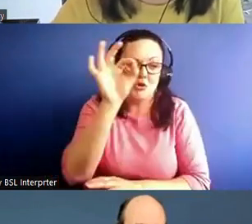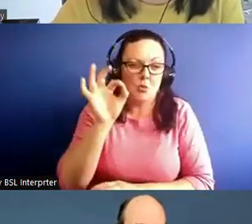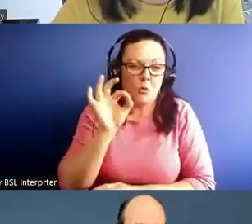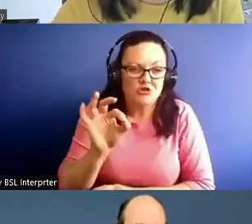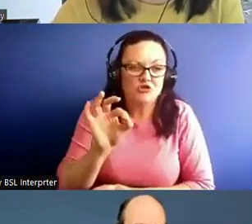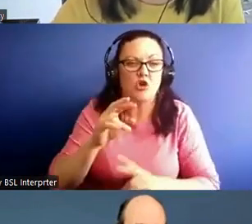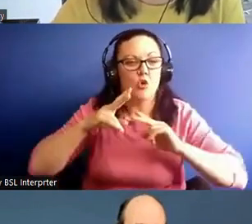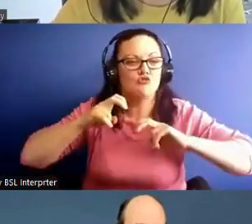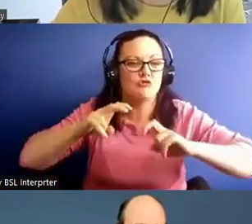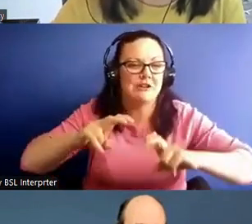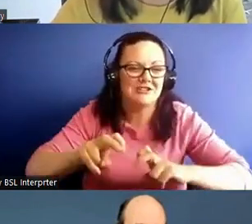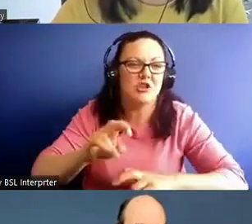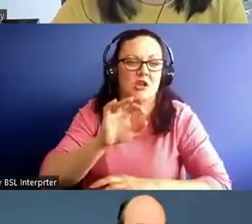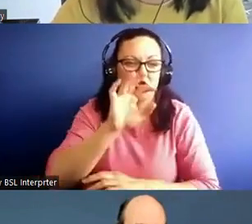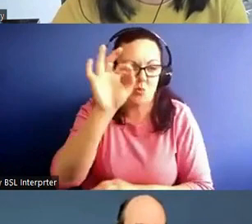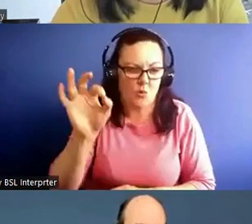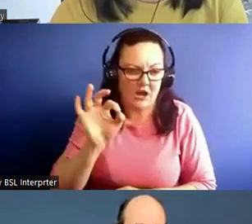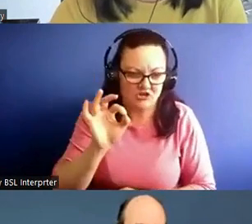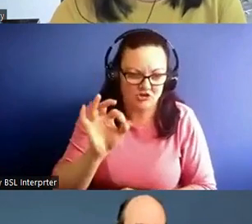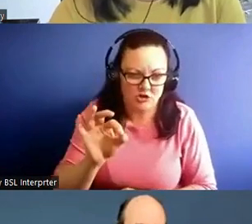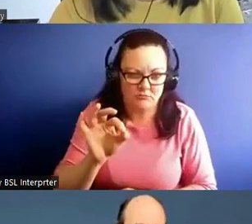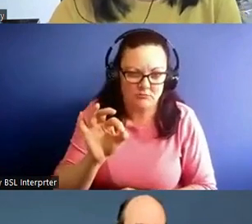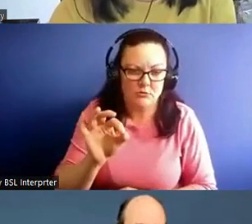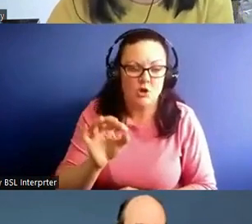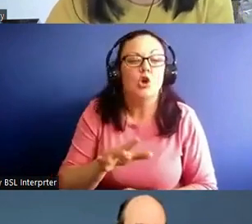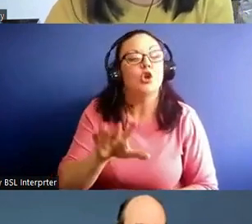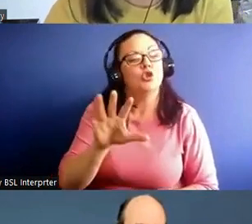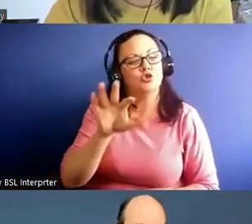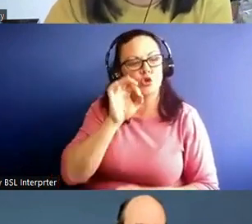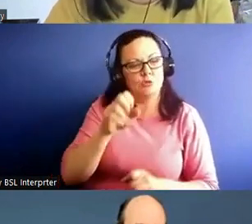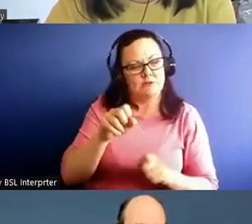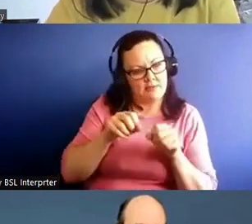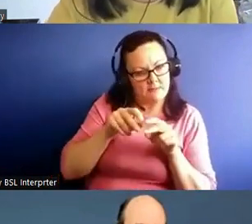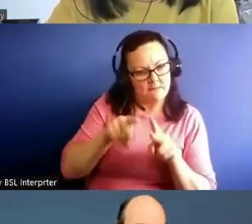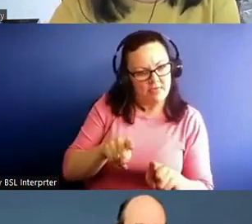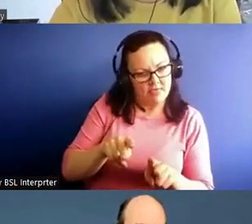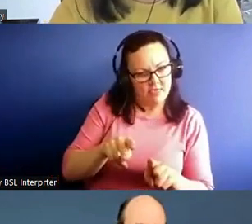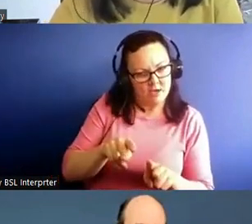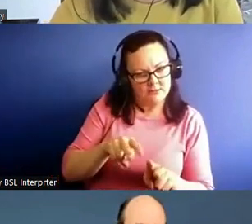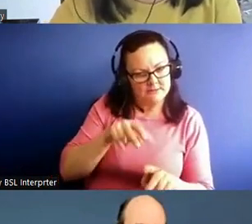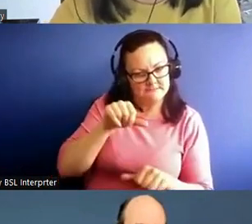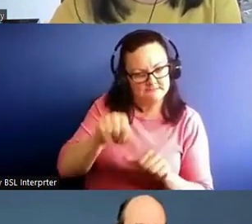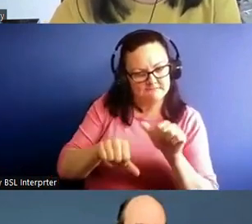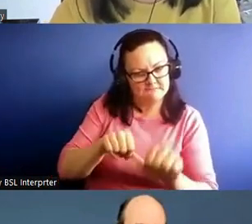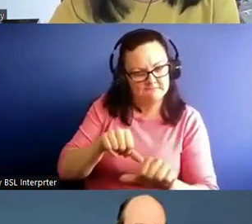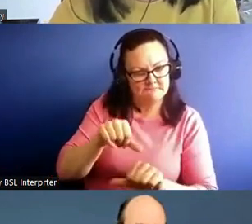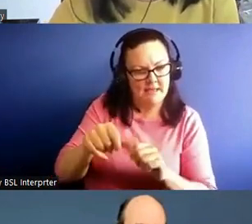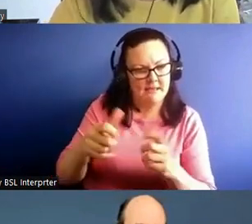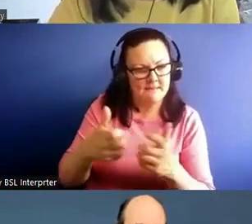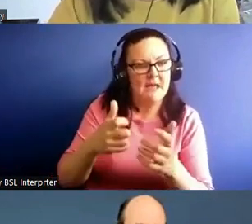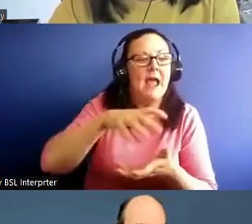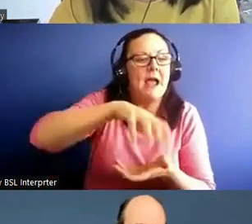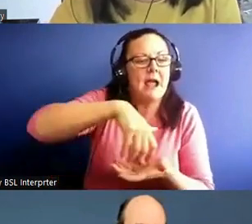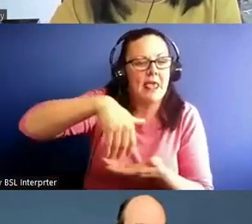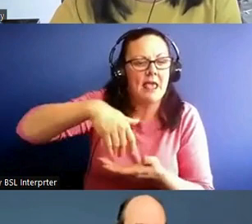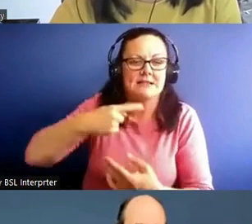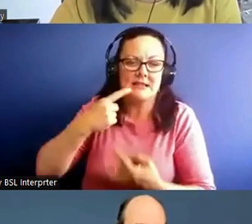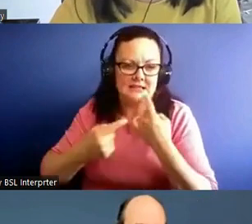choosing then the methods you would want to use or decide to use to collect the data to respond to that question, and